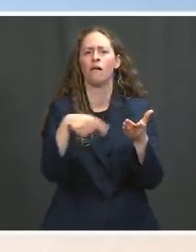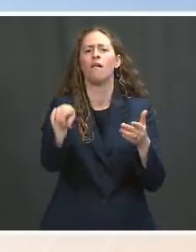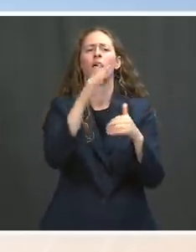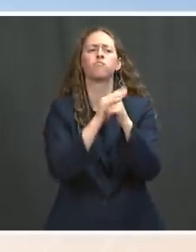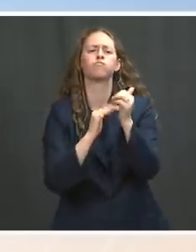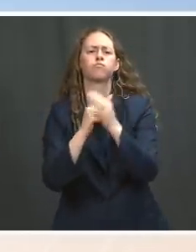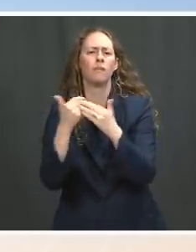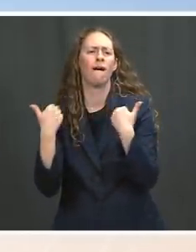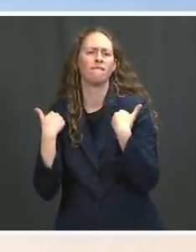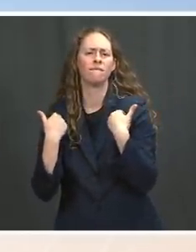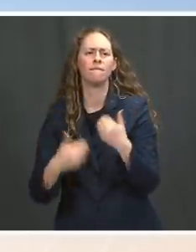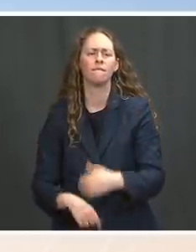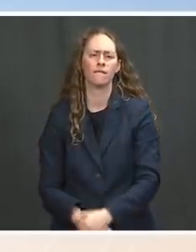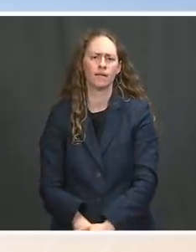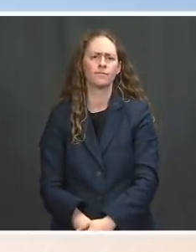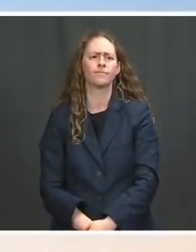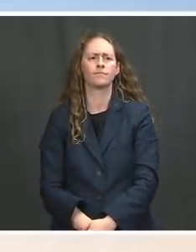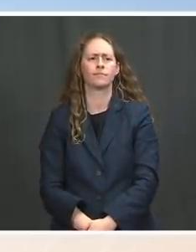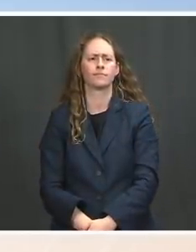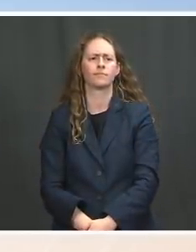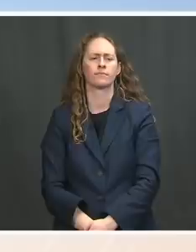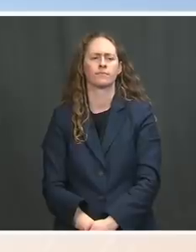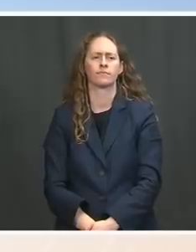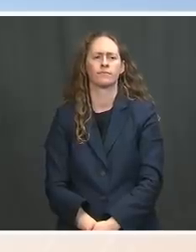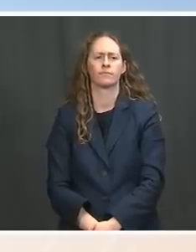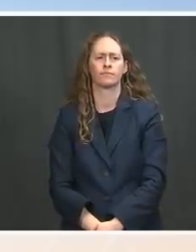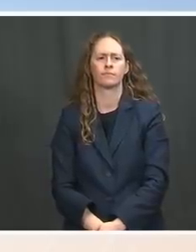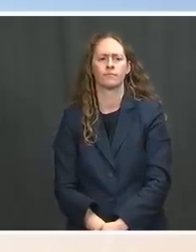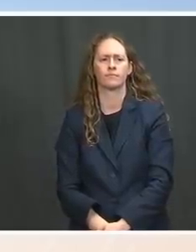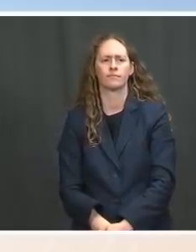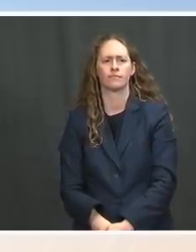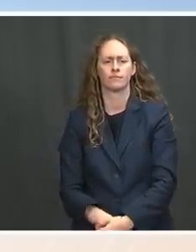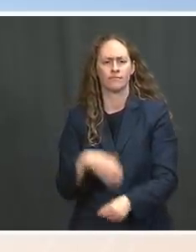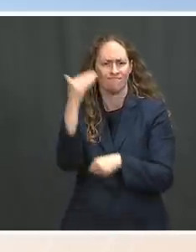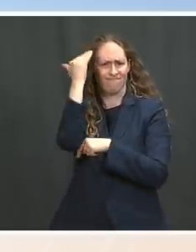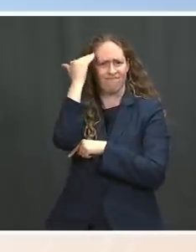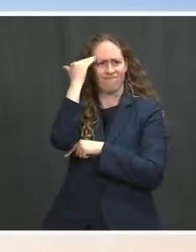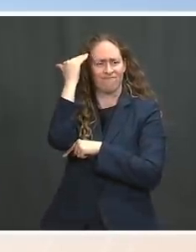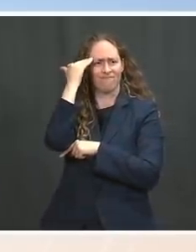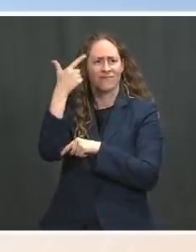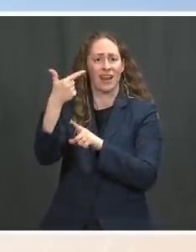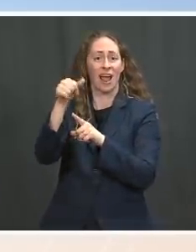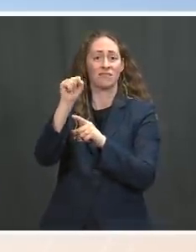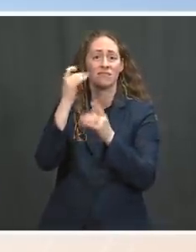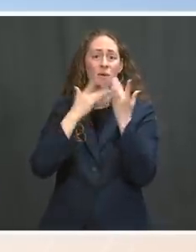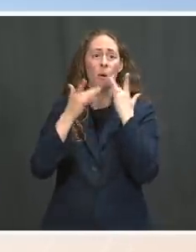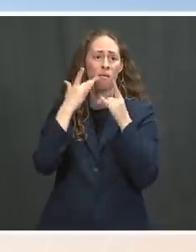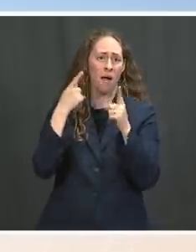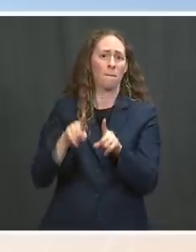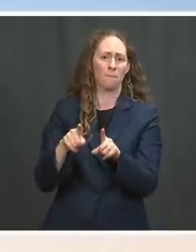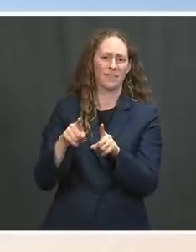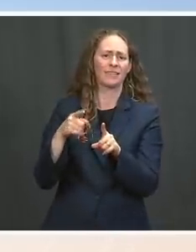resulting from the Colonial Pipeline shutdown that cause stress and confusion in people's lives.